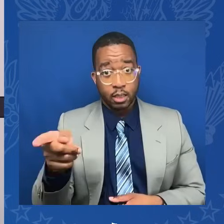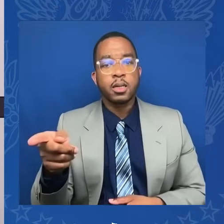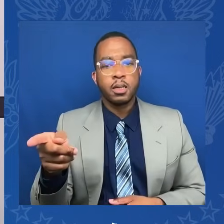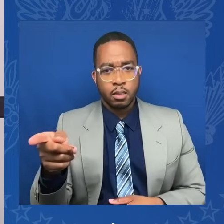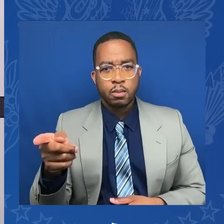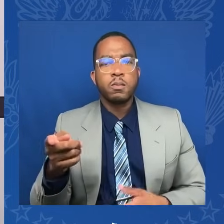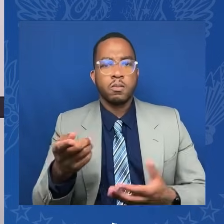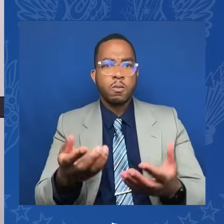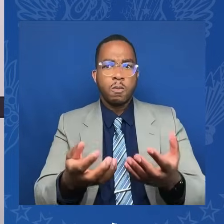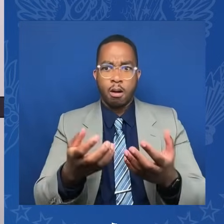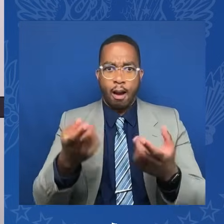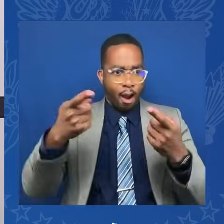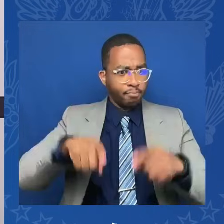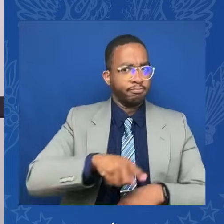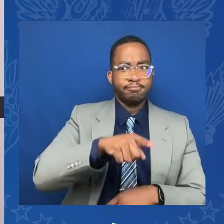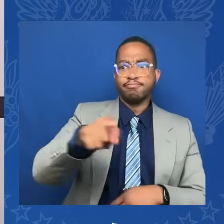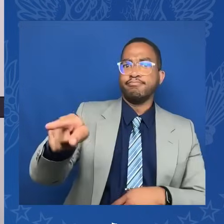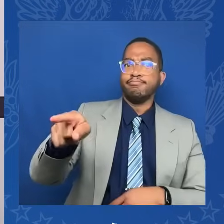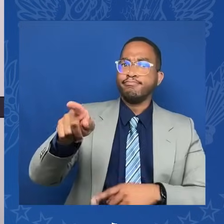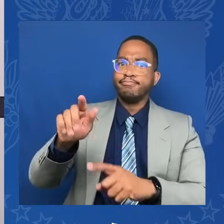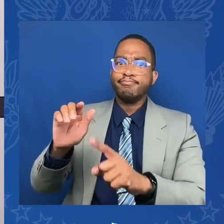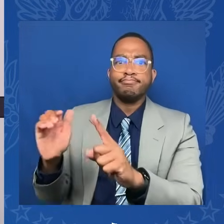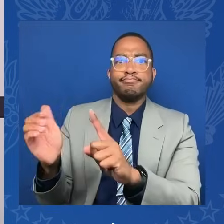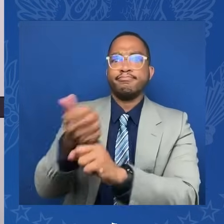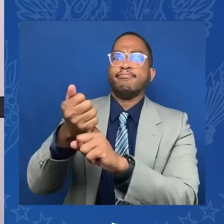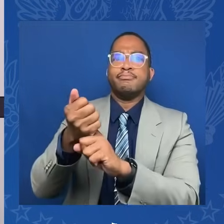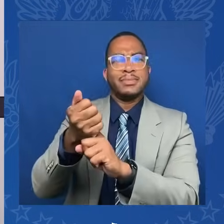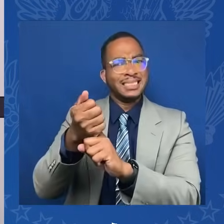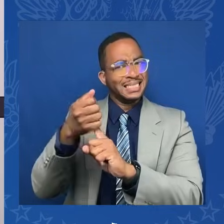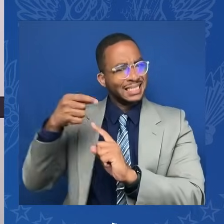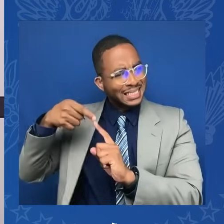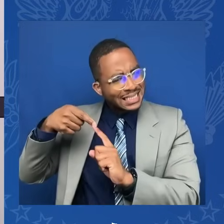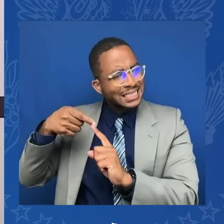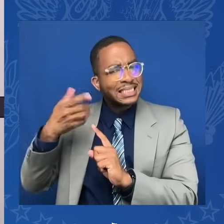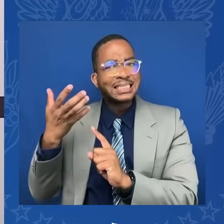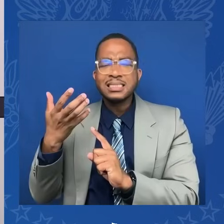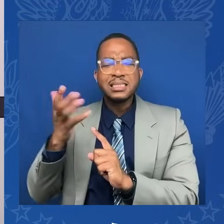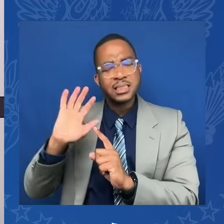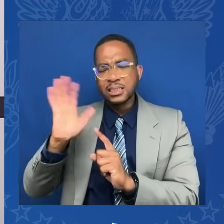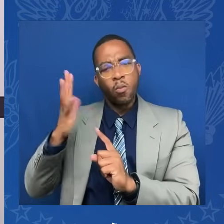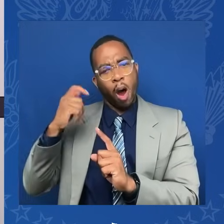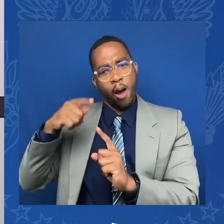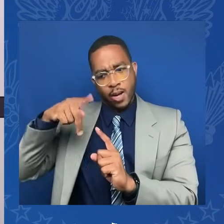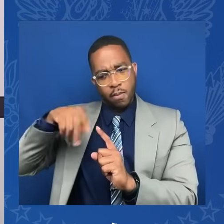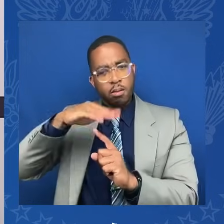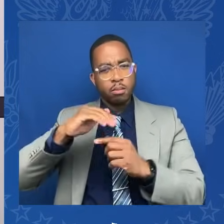and we can only welcome the liberation of four hostages by the Israeli army.